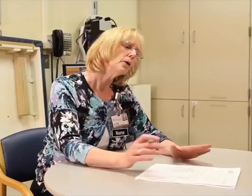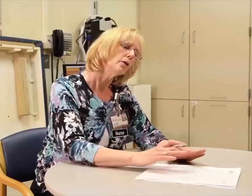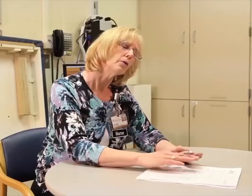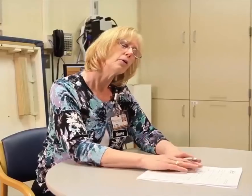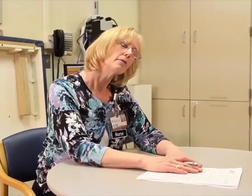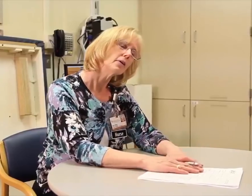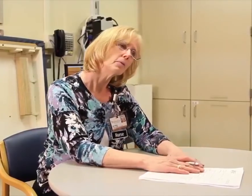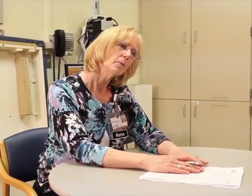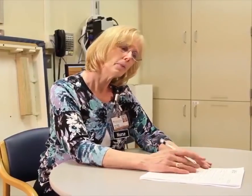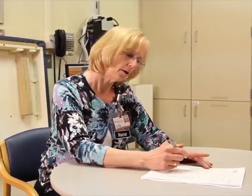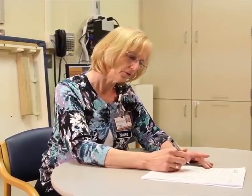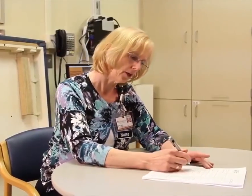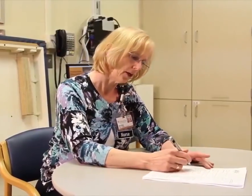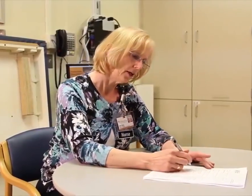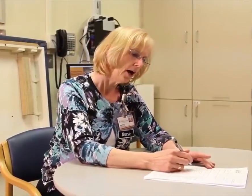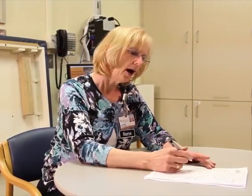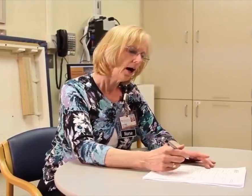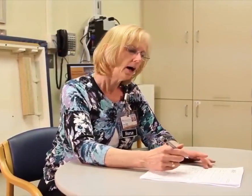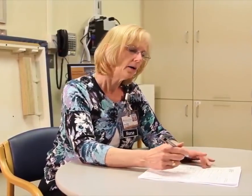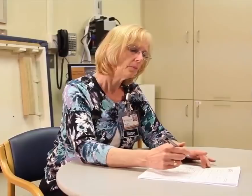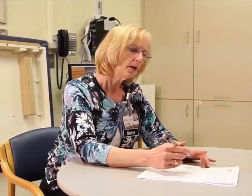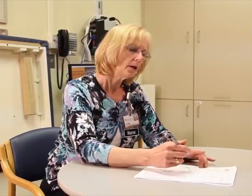Ann: We know you have cerebral palsy. Um...